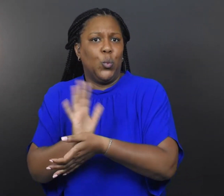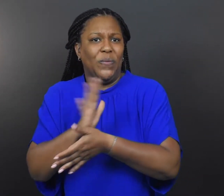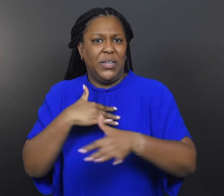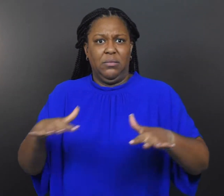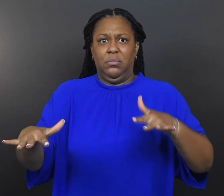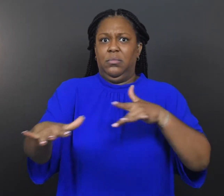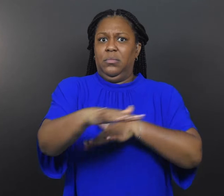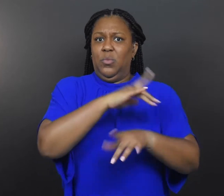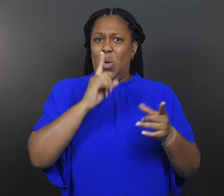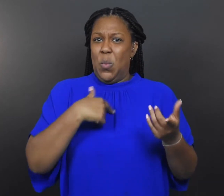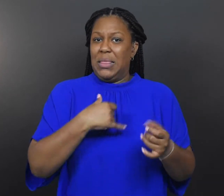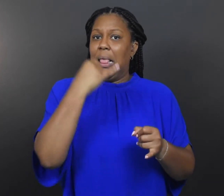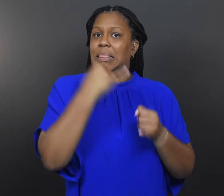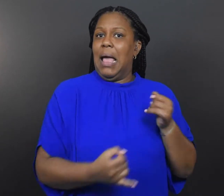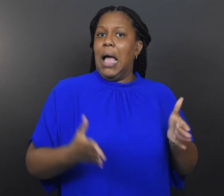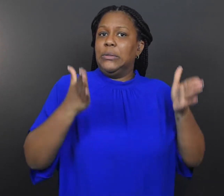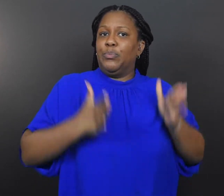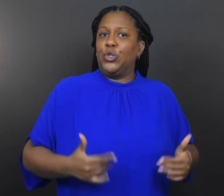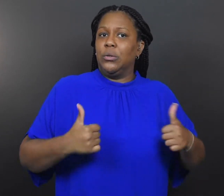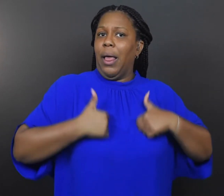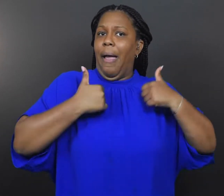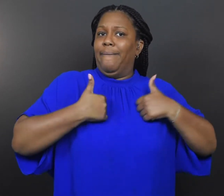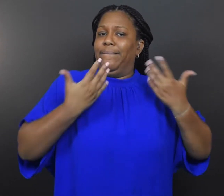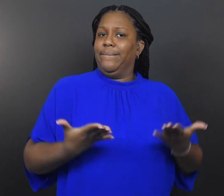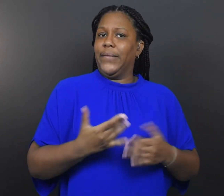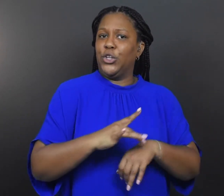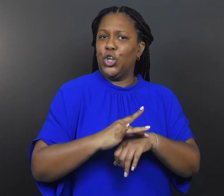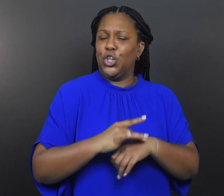on Earth,” Rachael says.